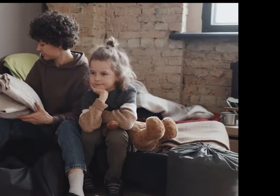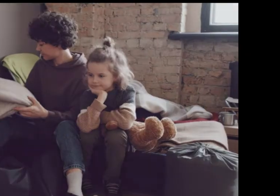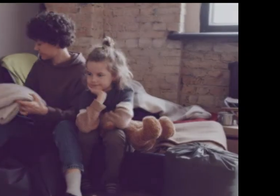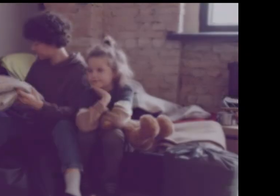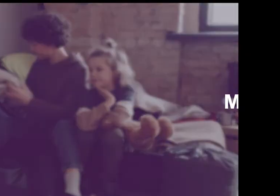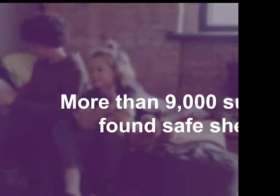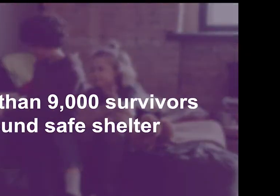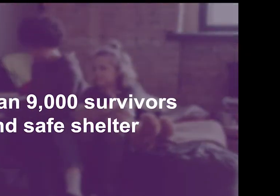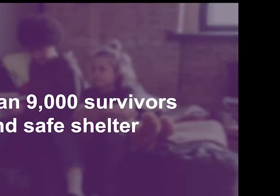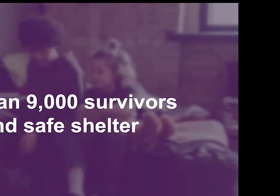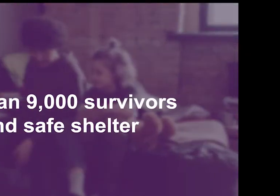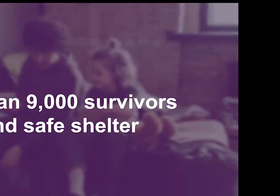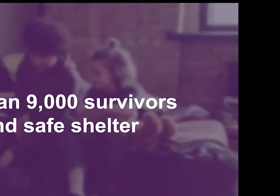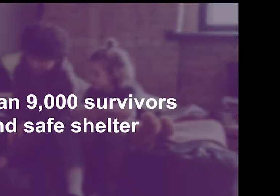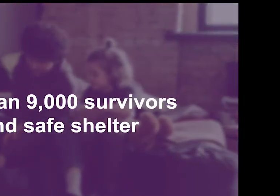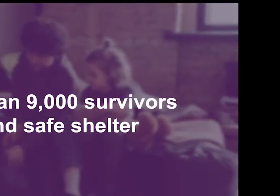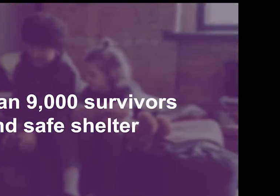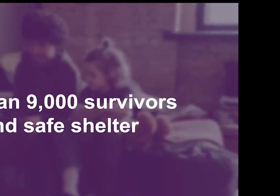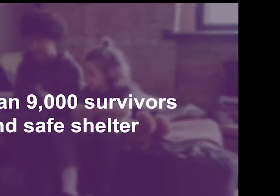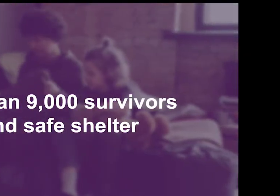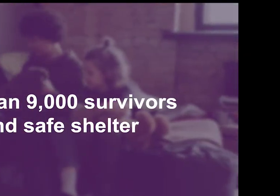More than 9,000 of those survivors got a safe place to live.